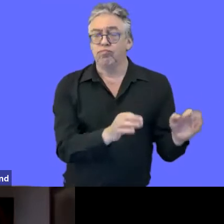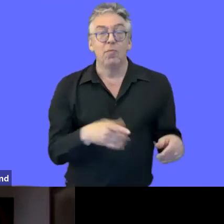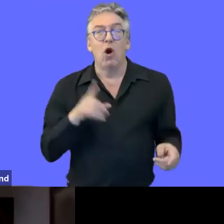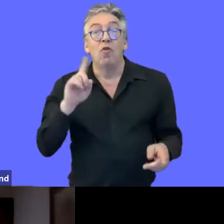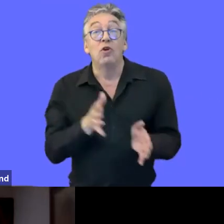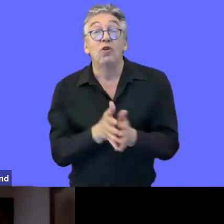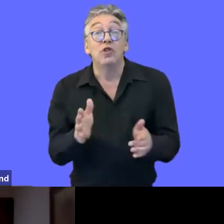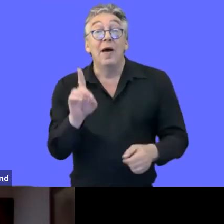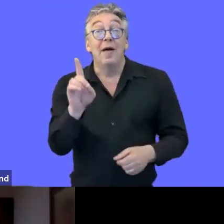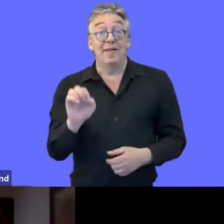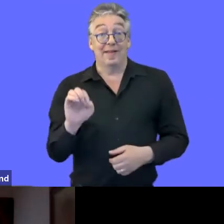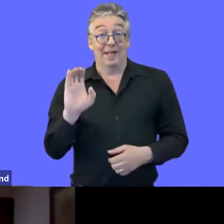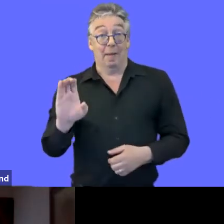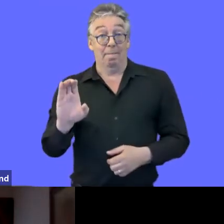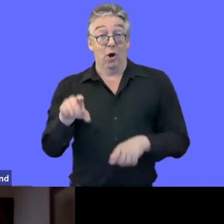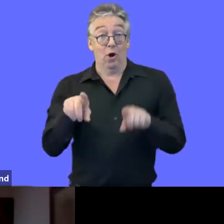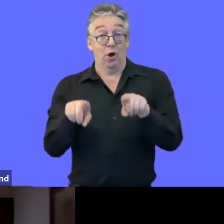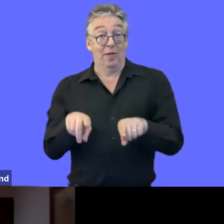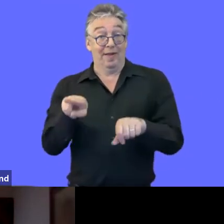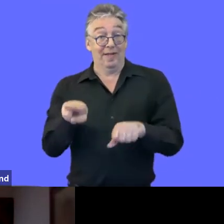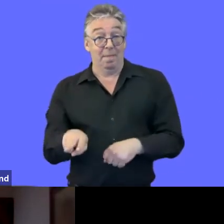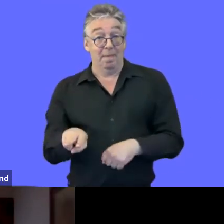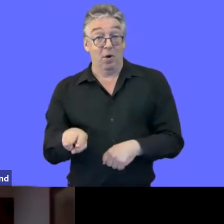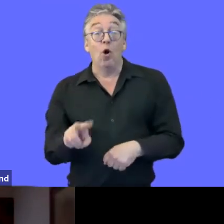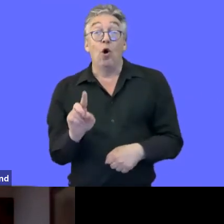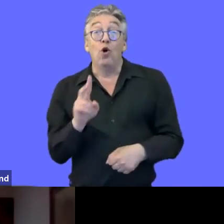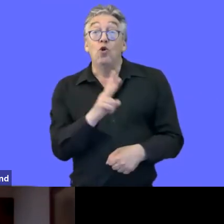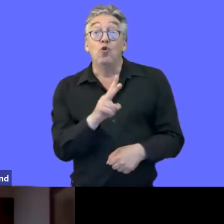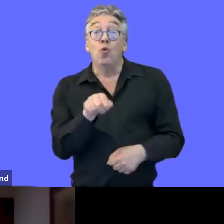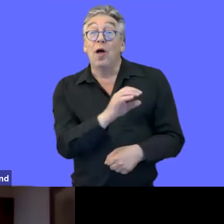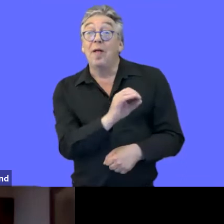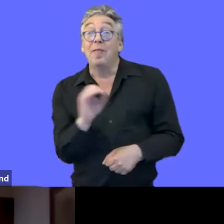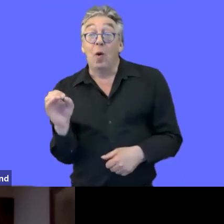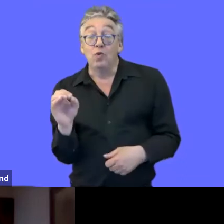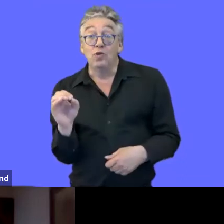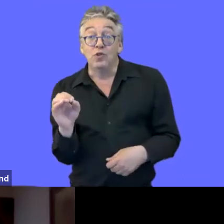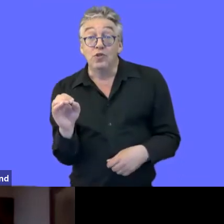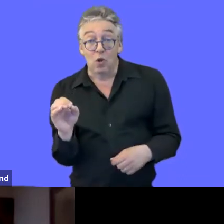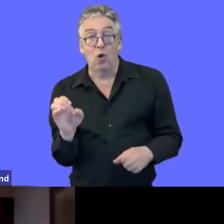but as Ana highlighted, the importance of civil society activism,